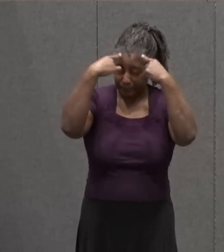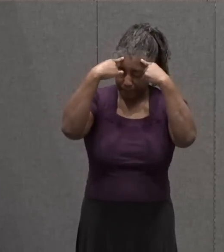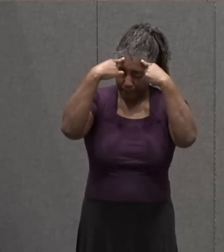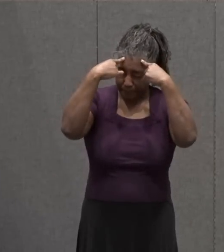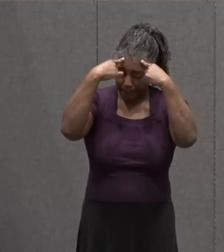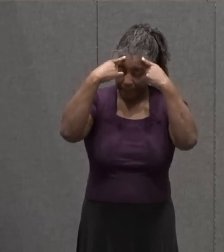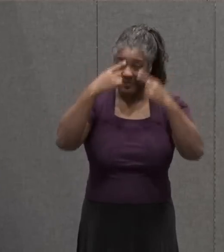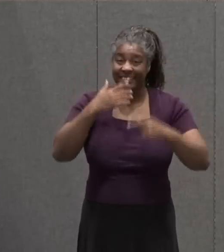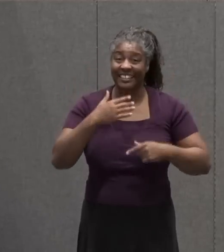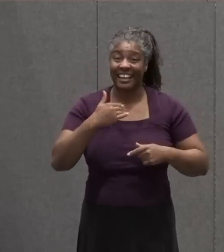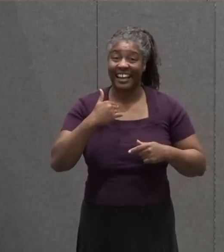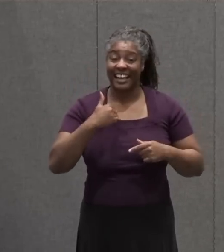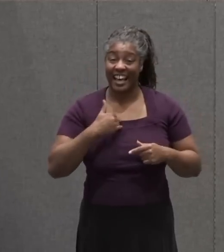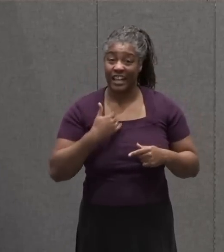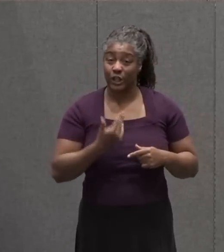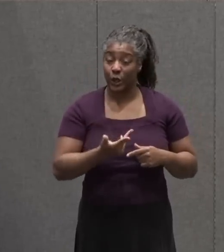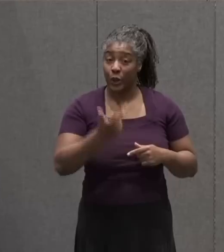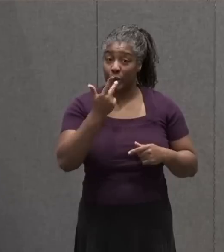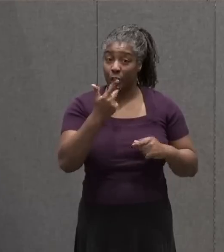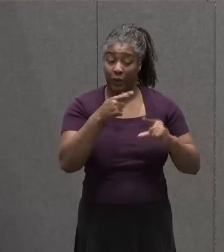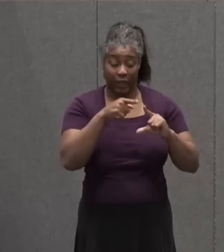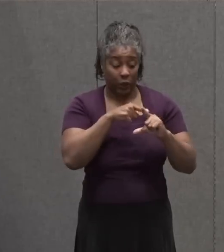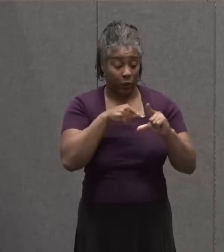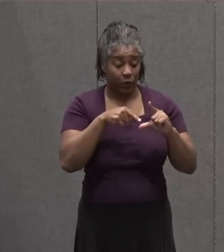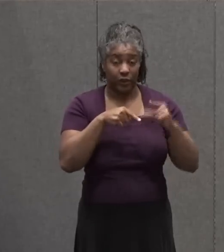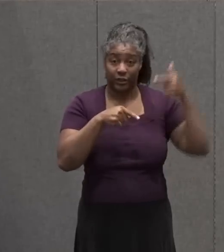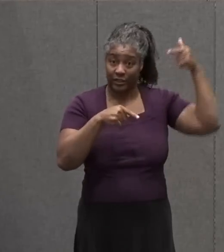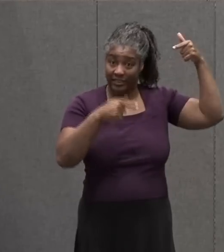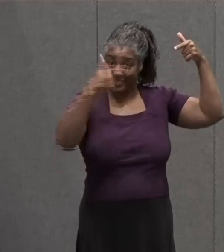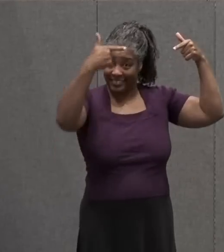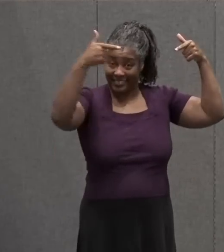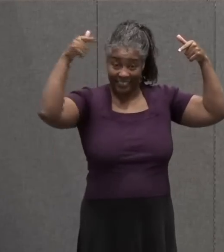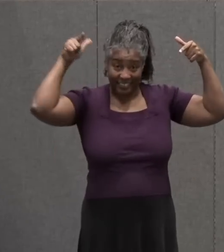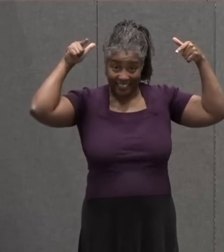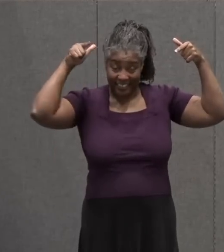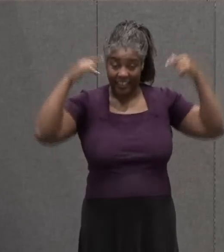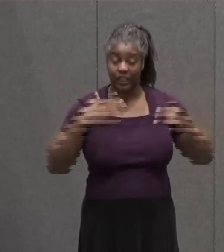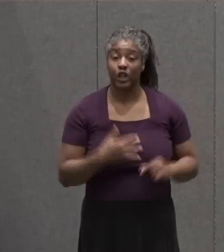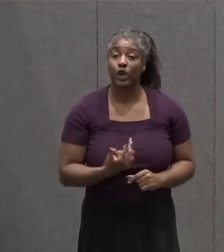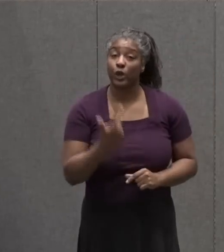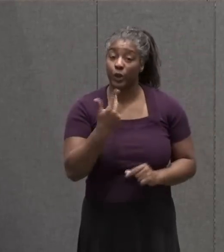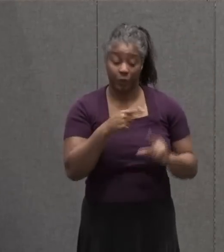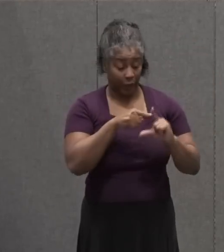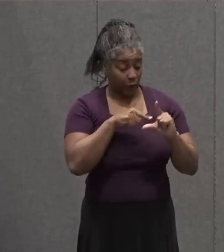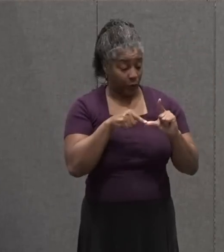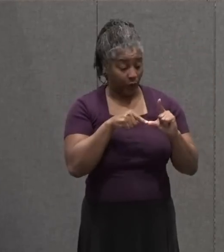has three corners three corners has my